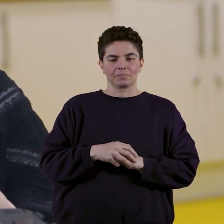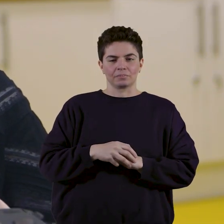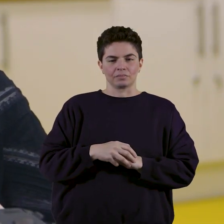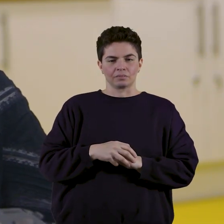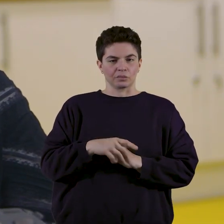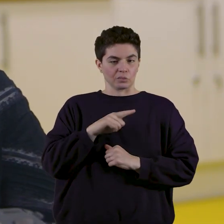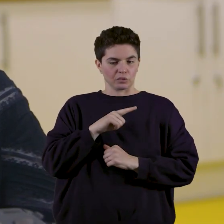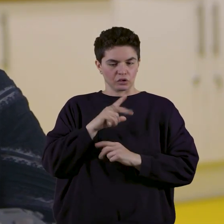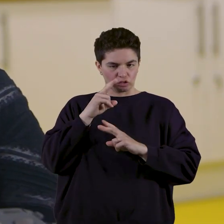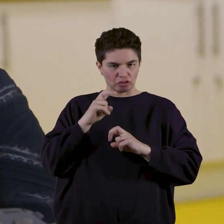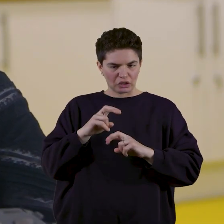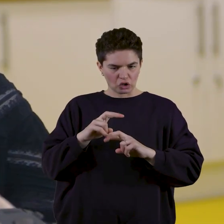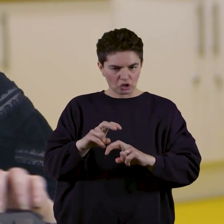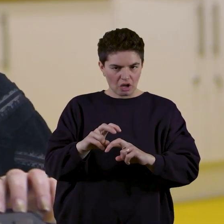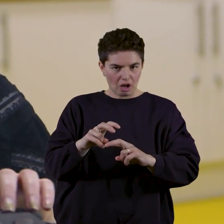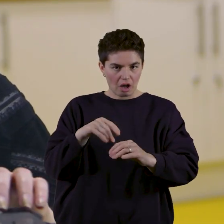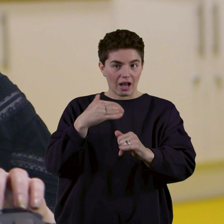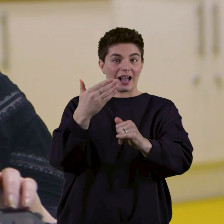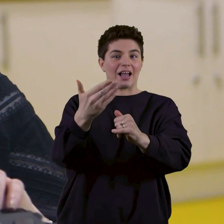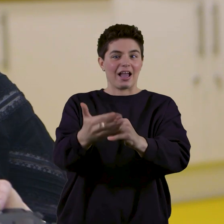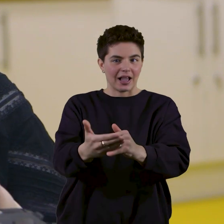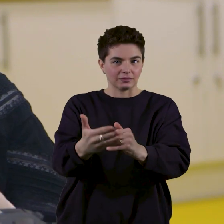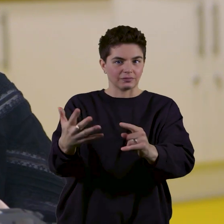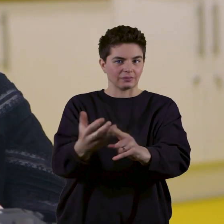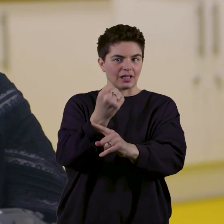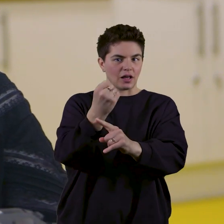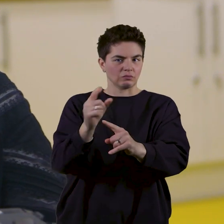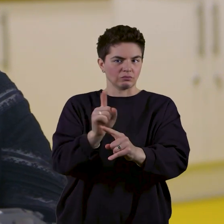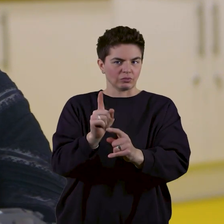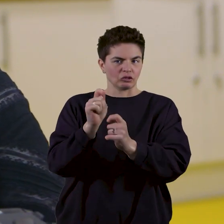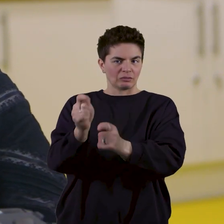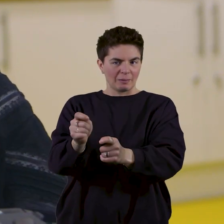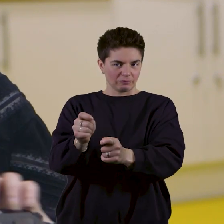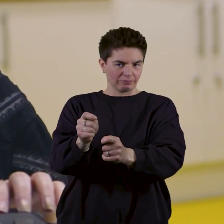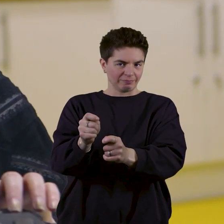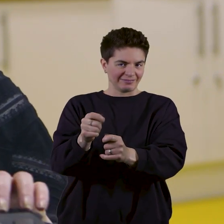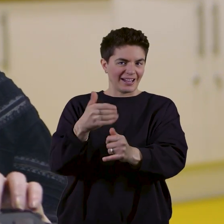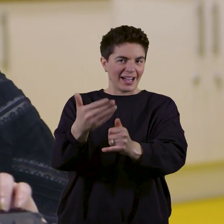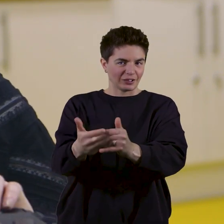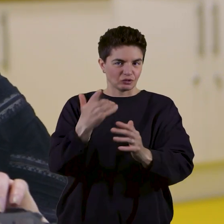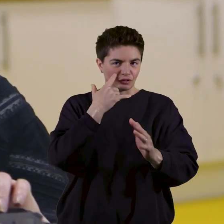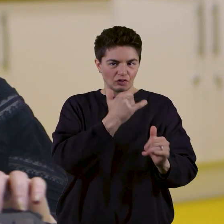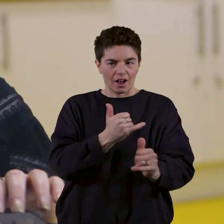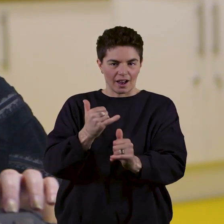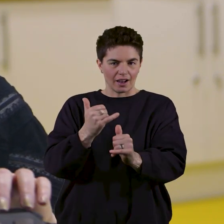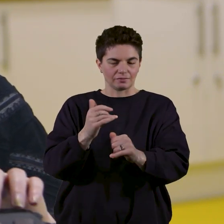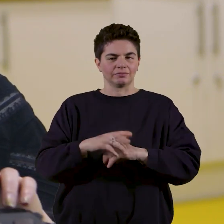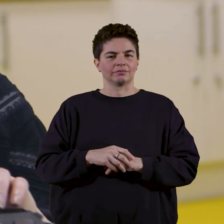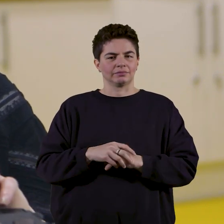The researchers will only find out what treatment someone has had at the end of the trial.